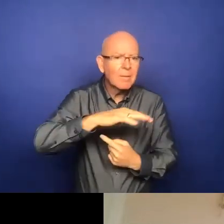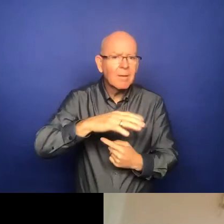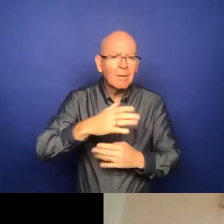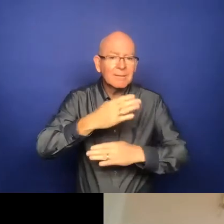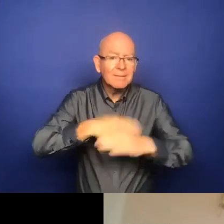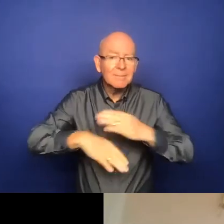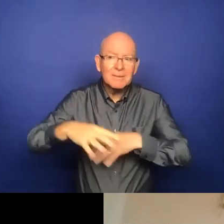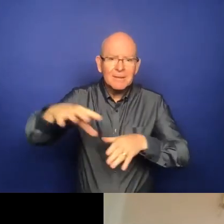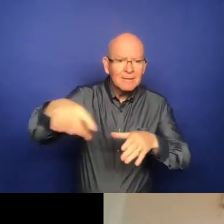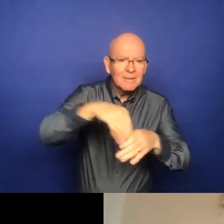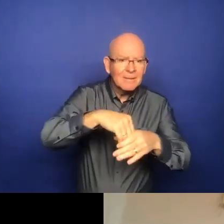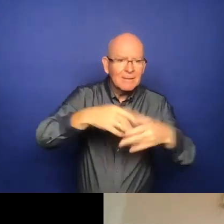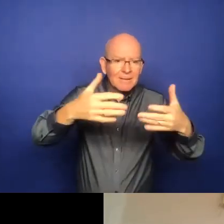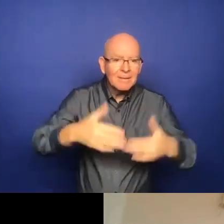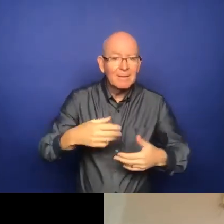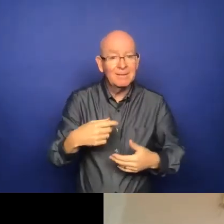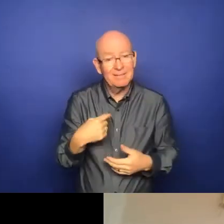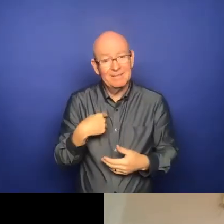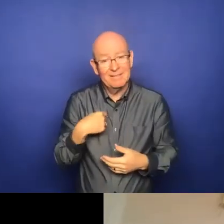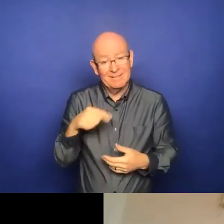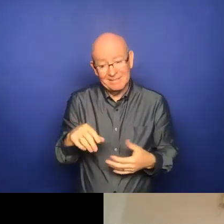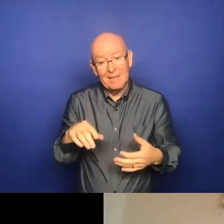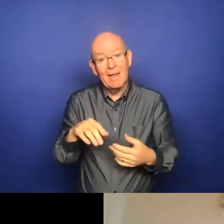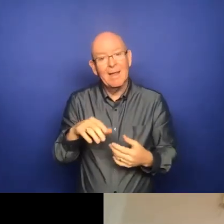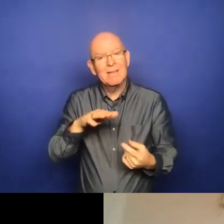including information on disability became part of all of the